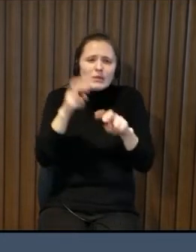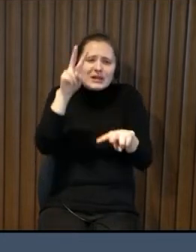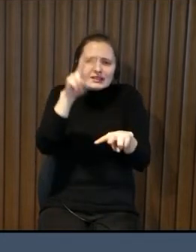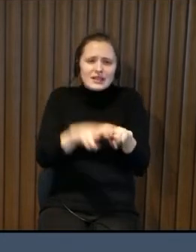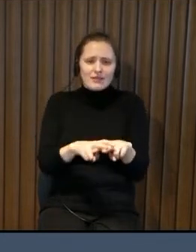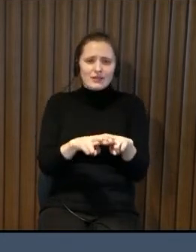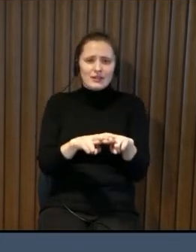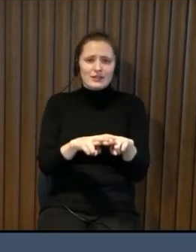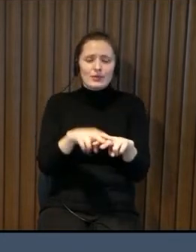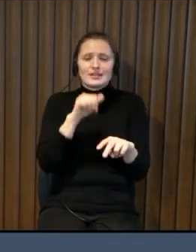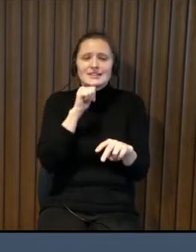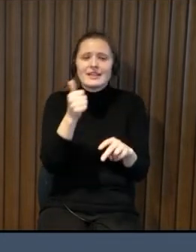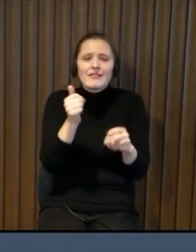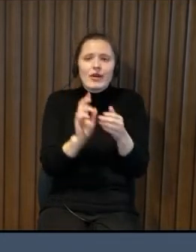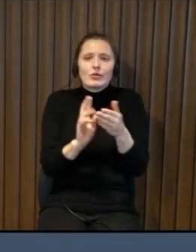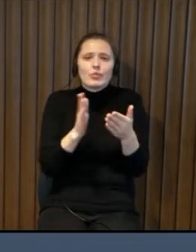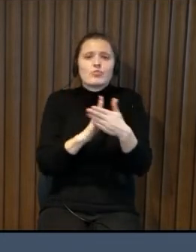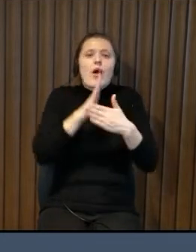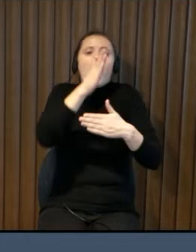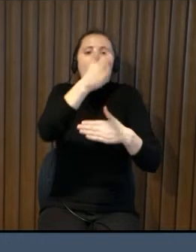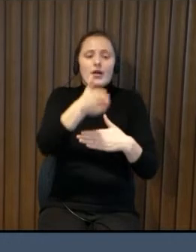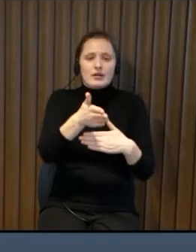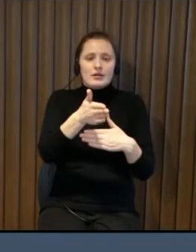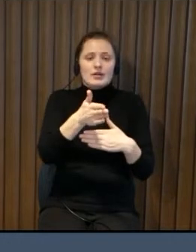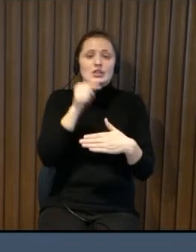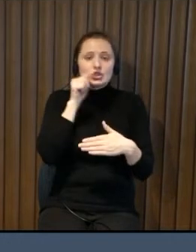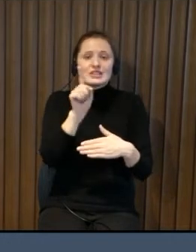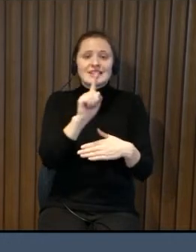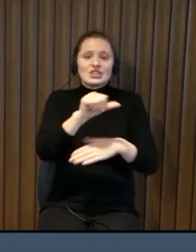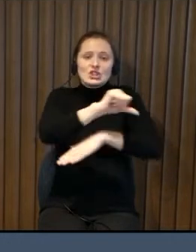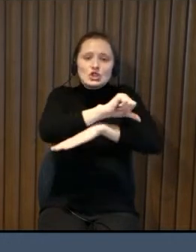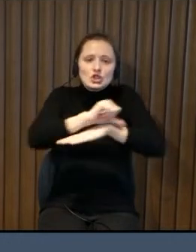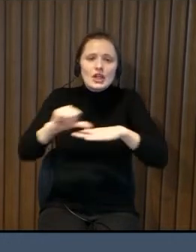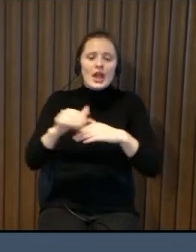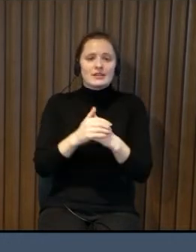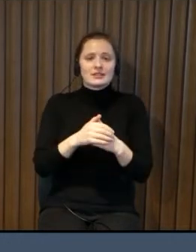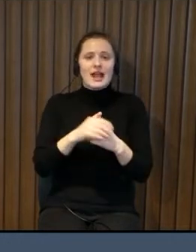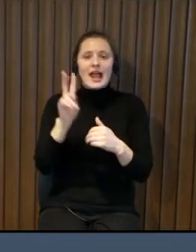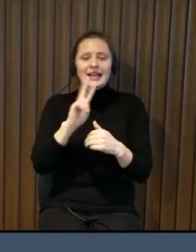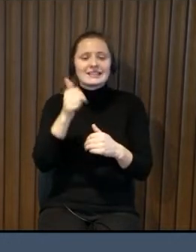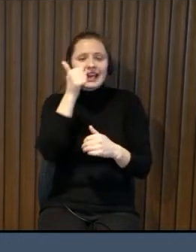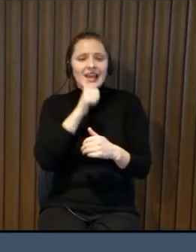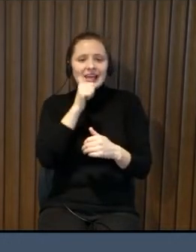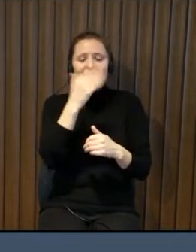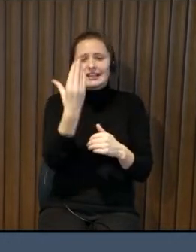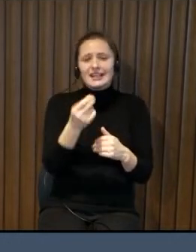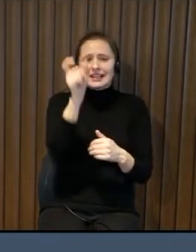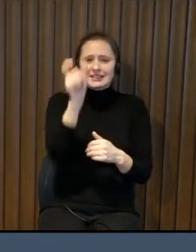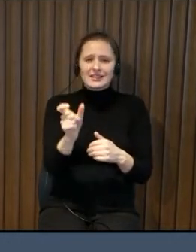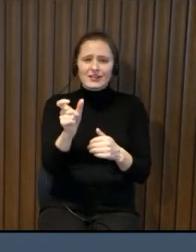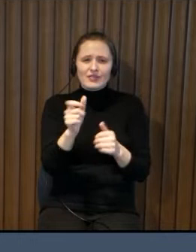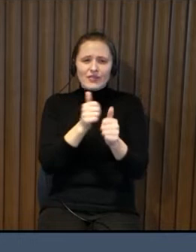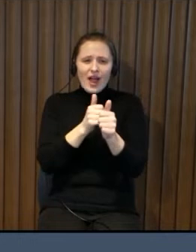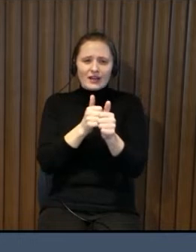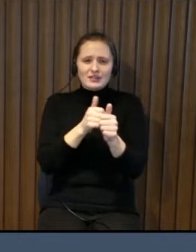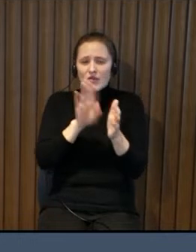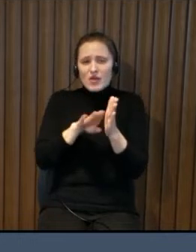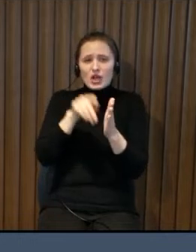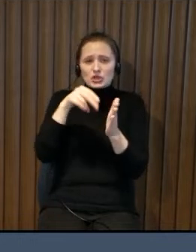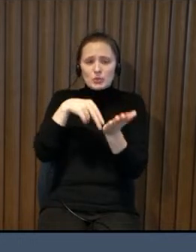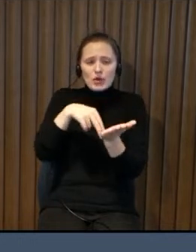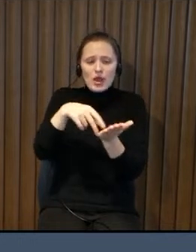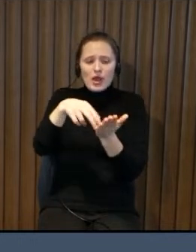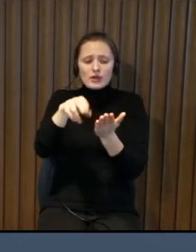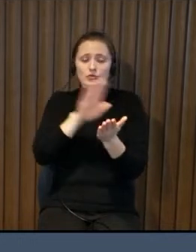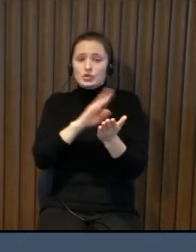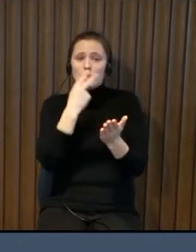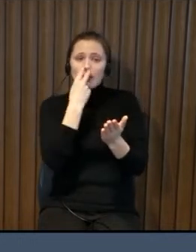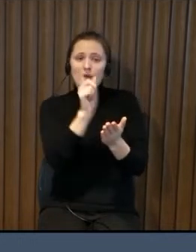but there is only one pedestrian crossing and i am unable to cross it and and unfortunately this is a